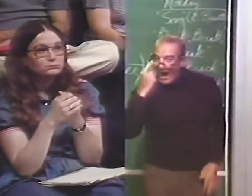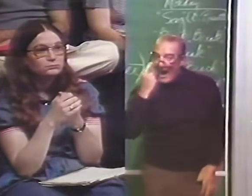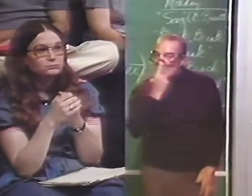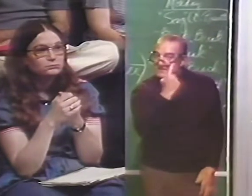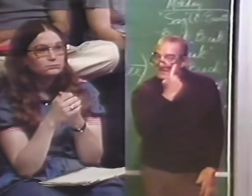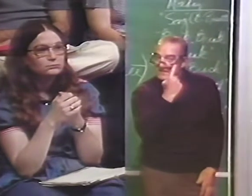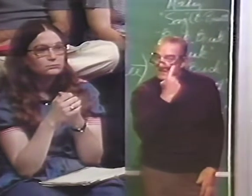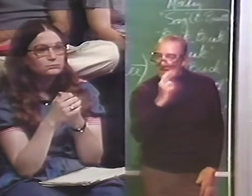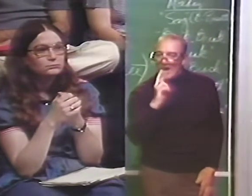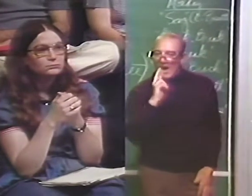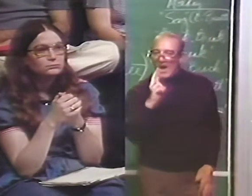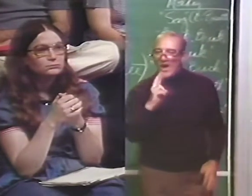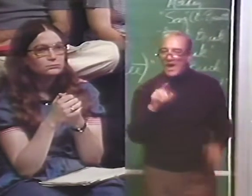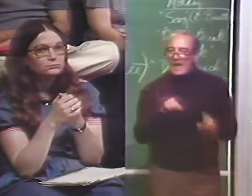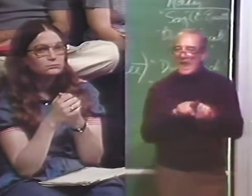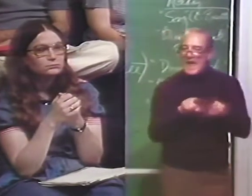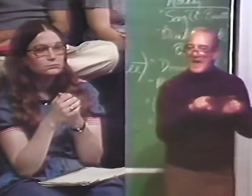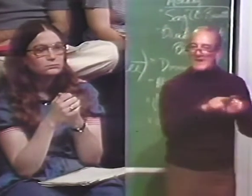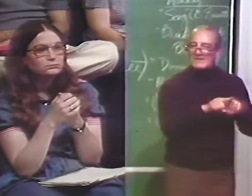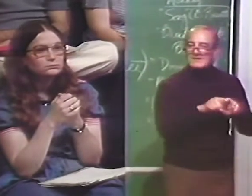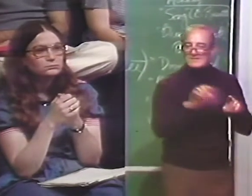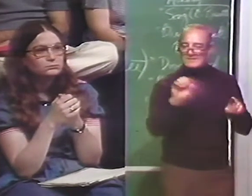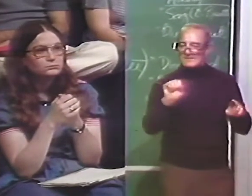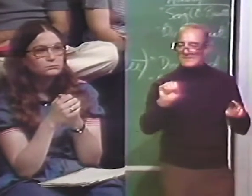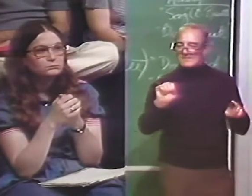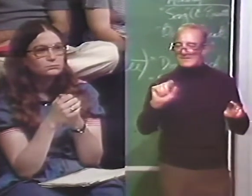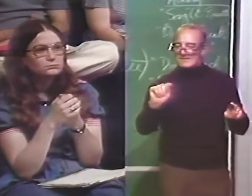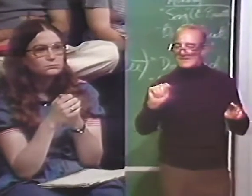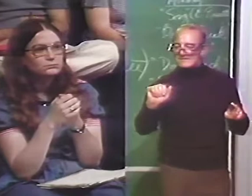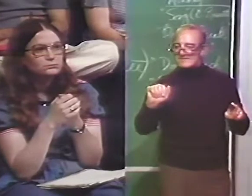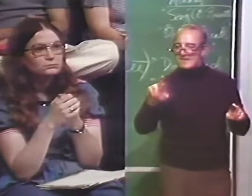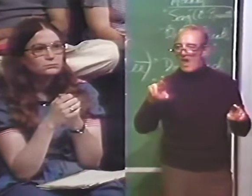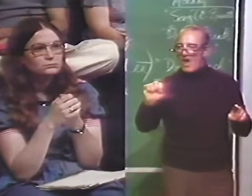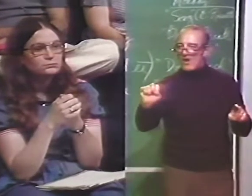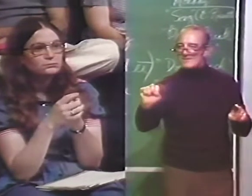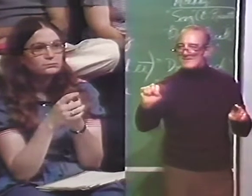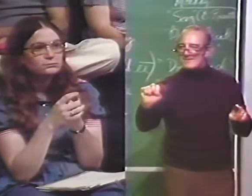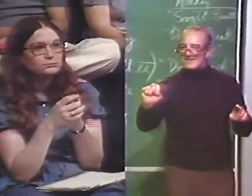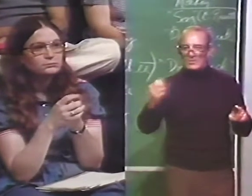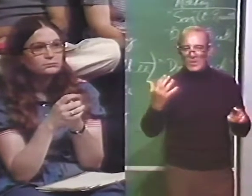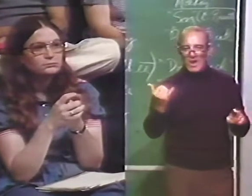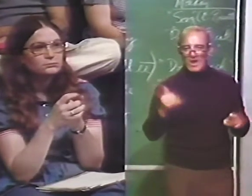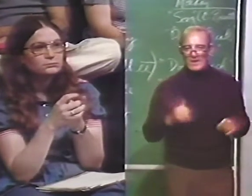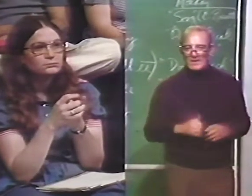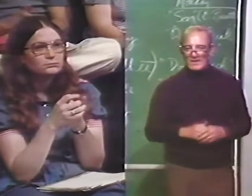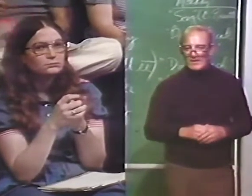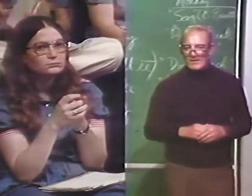"HER EYES ARE LIKE STARS."